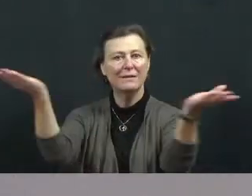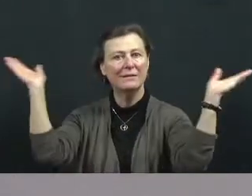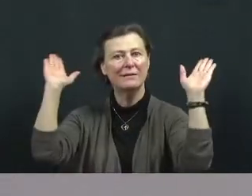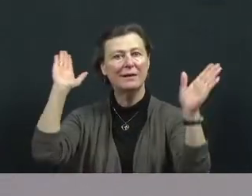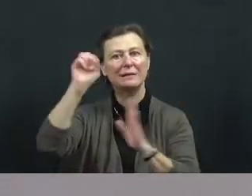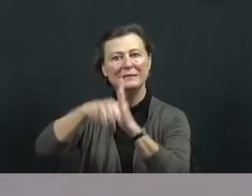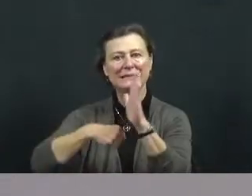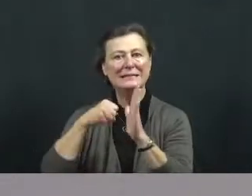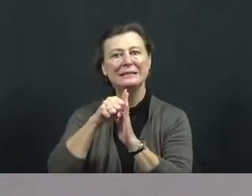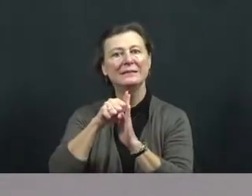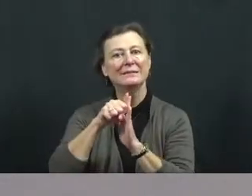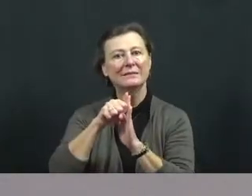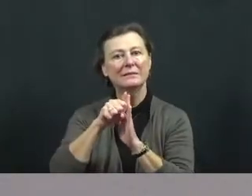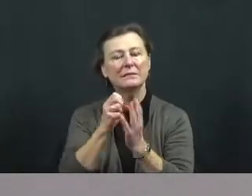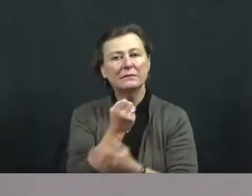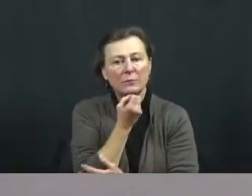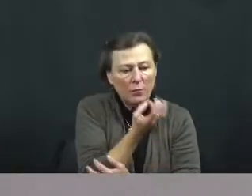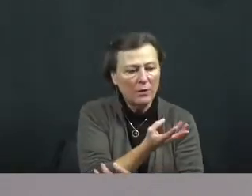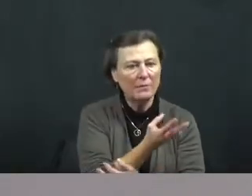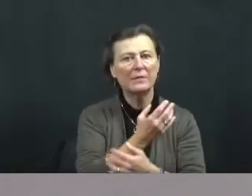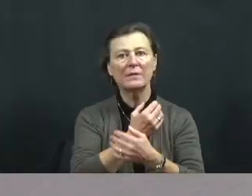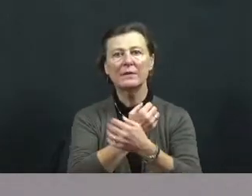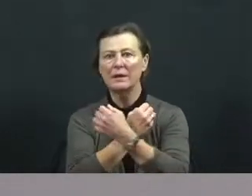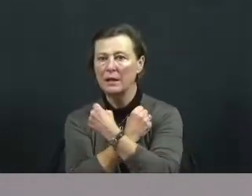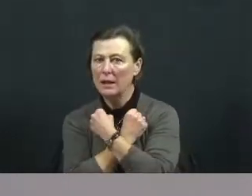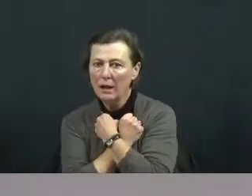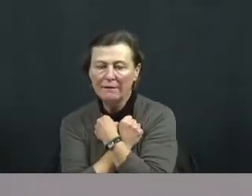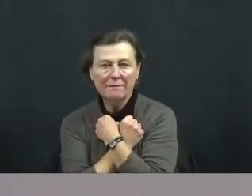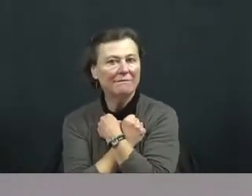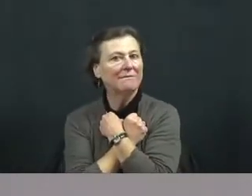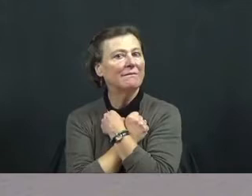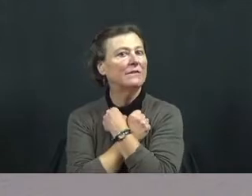The warmth and love of family and friends.